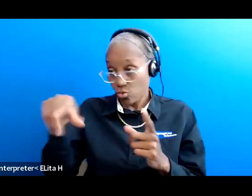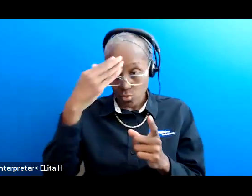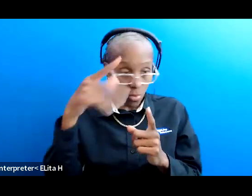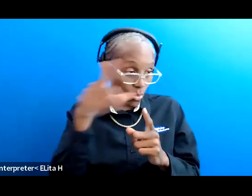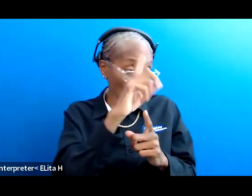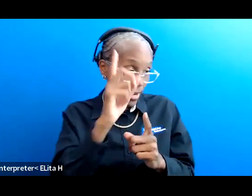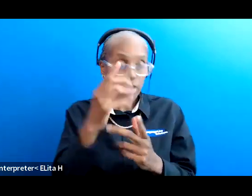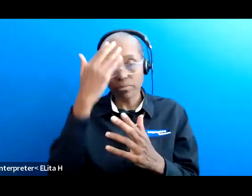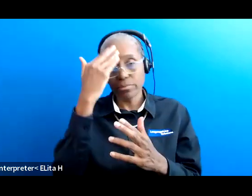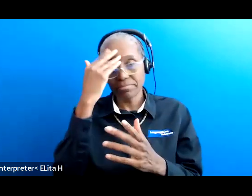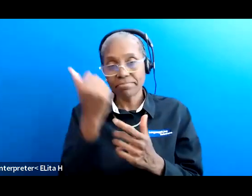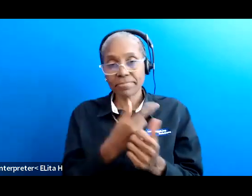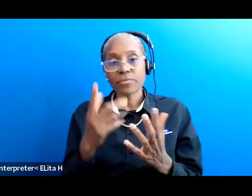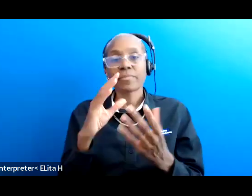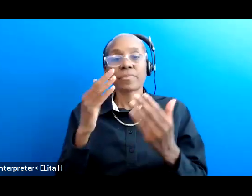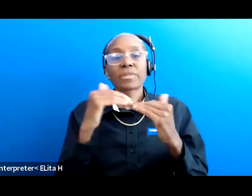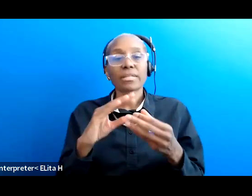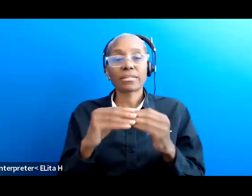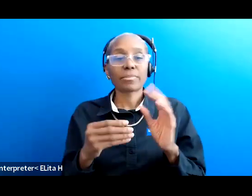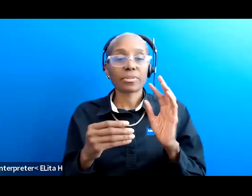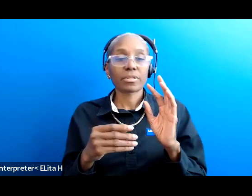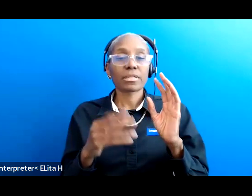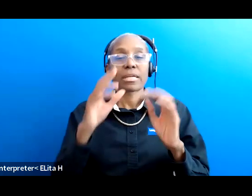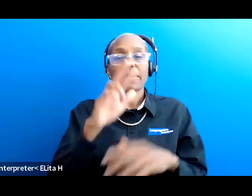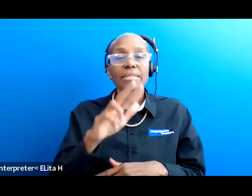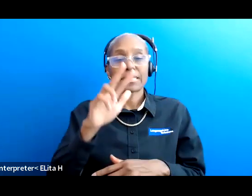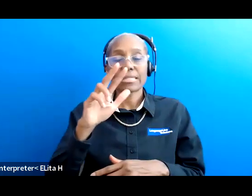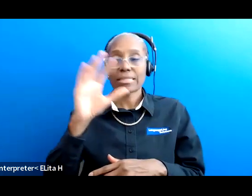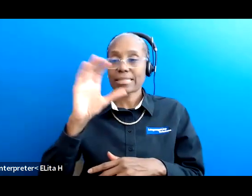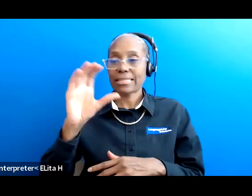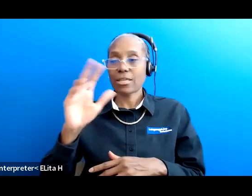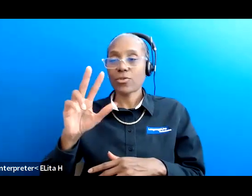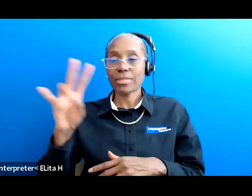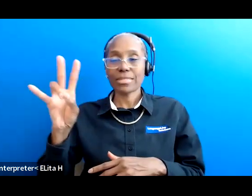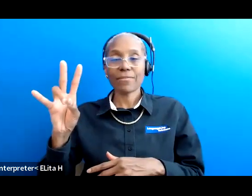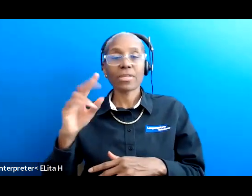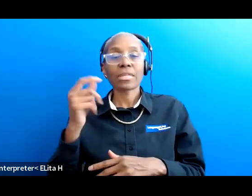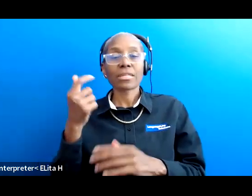Okay, the next one. I'm a C37 incomplete with a left above the knee amputation.